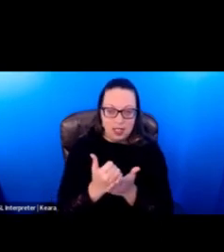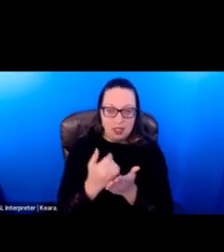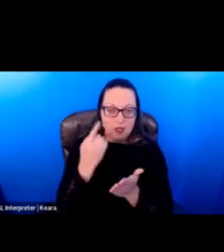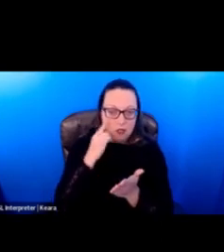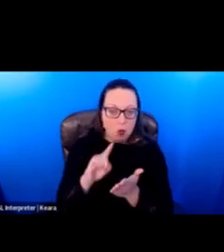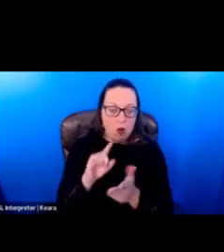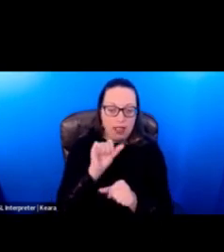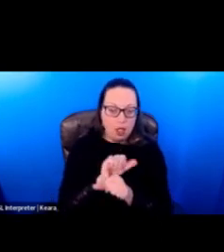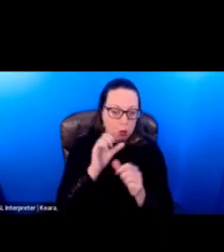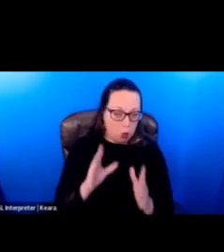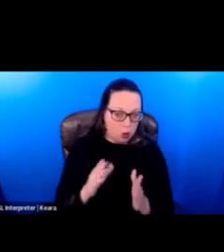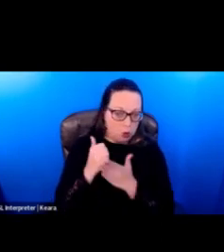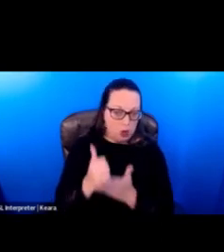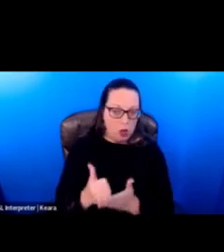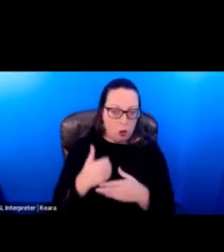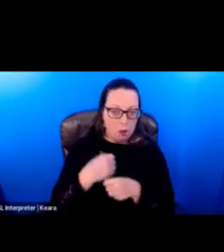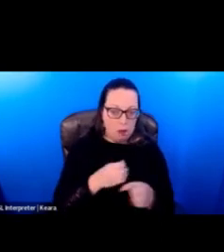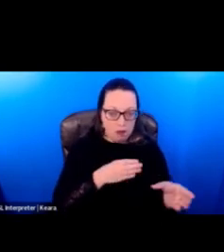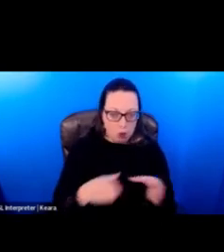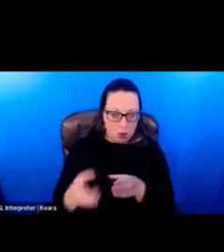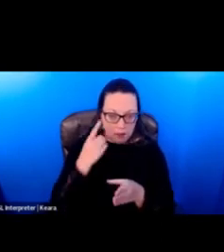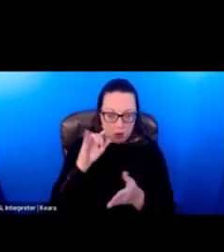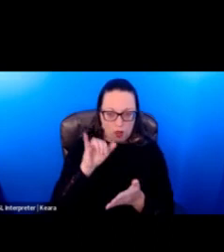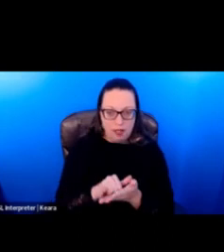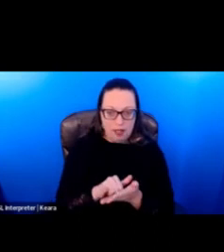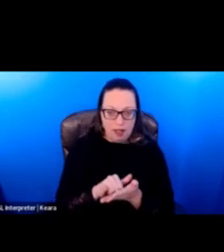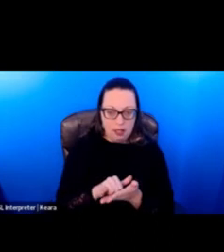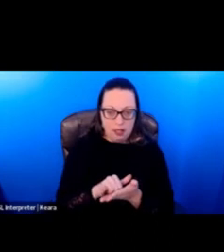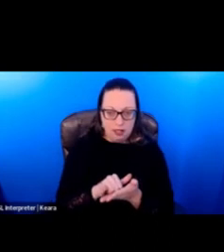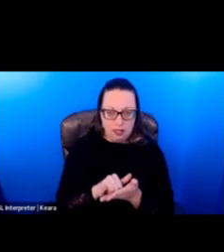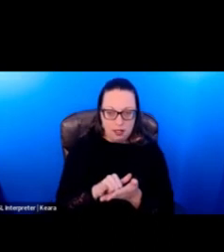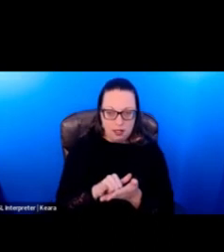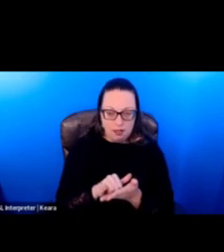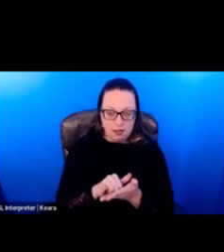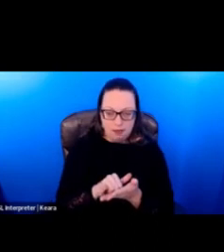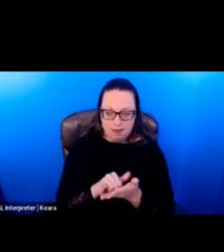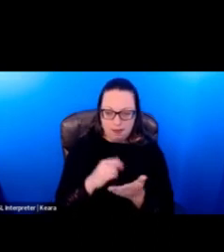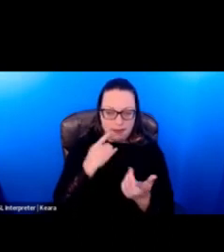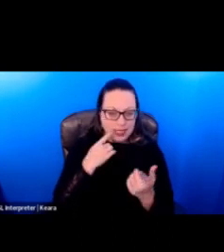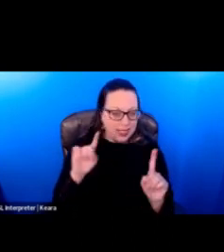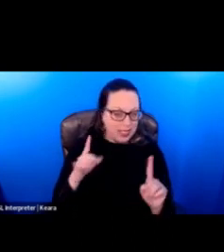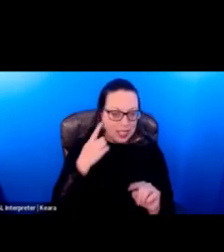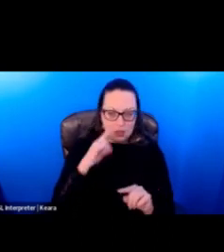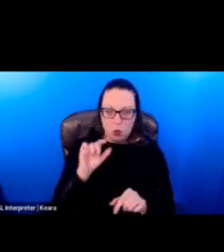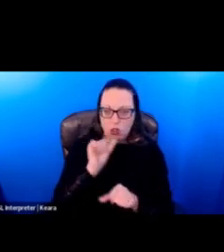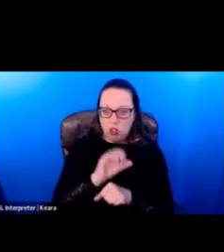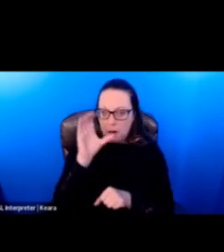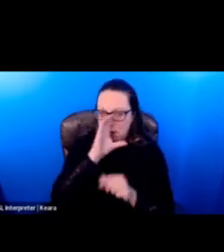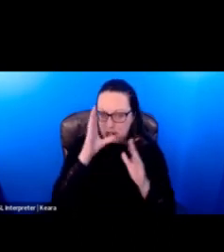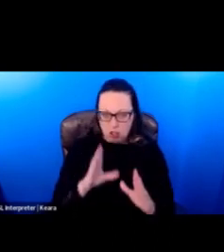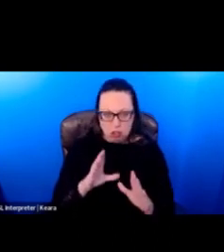way for that job to. Next slide